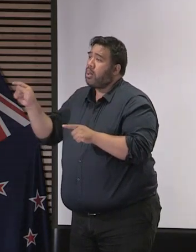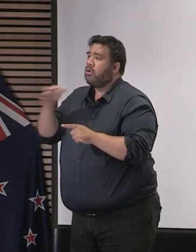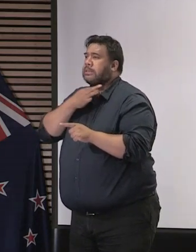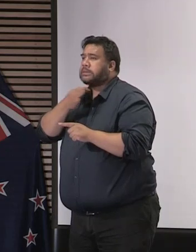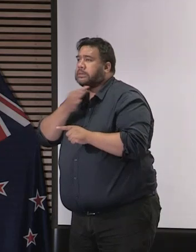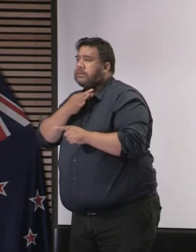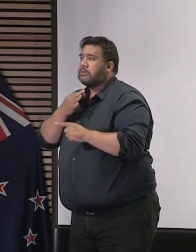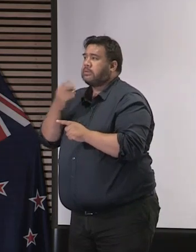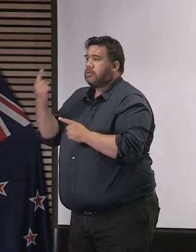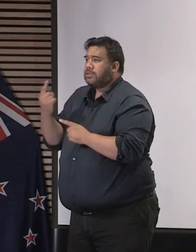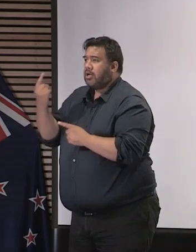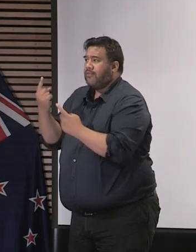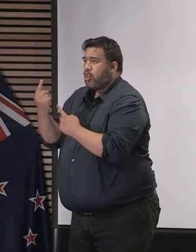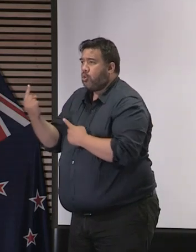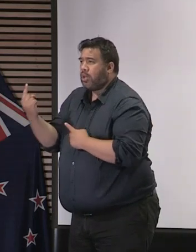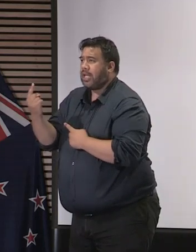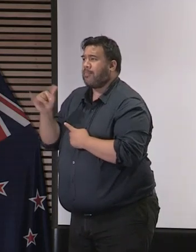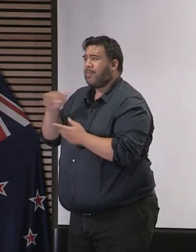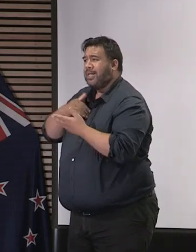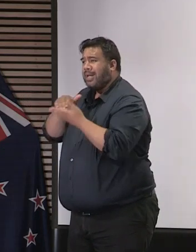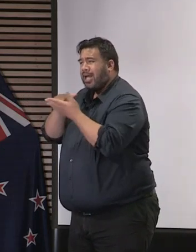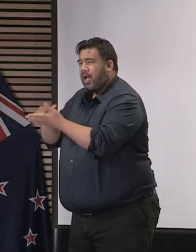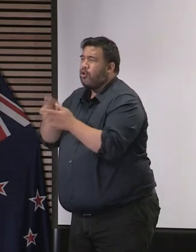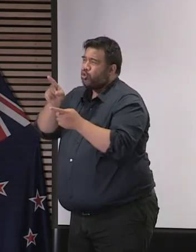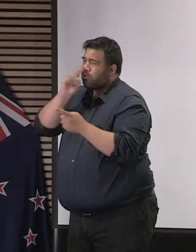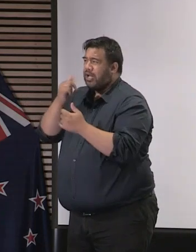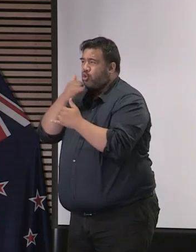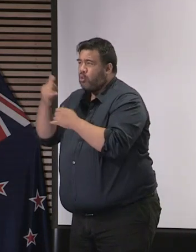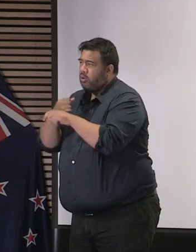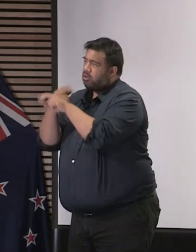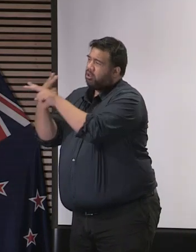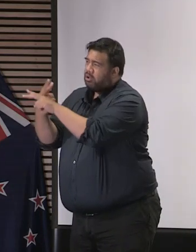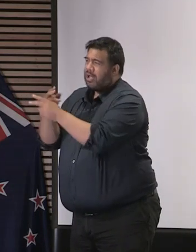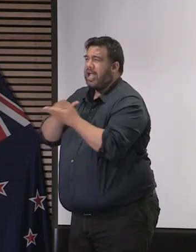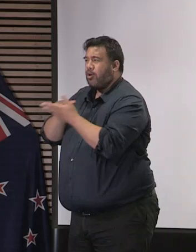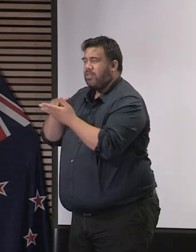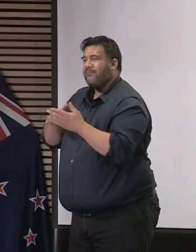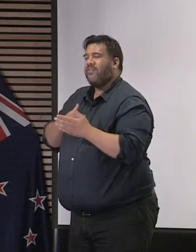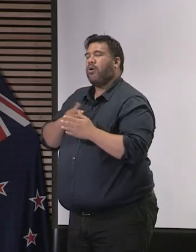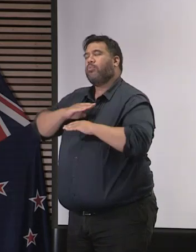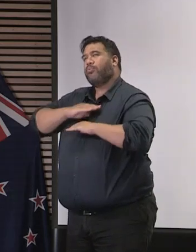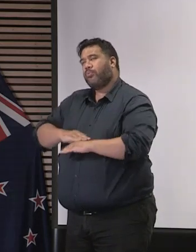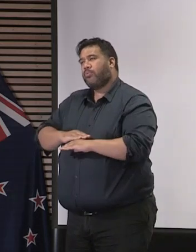continue to reach out to those who you know may be vulnerable or at risk or need help. A